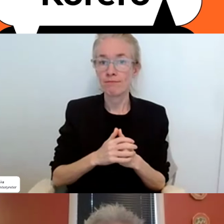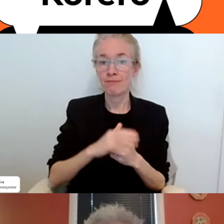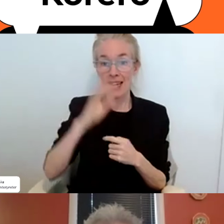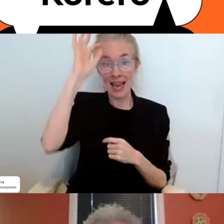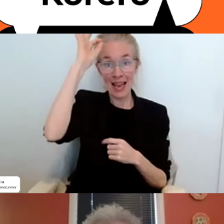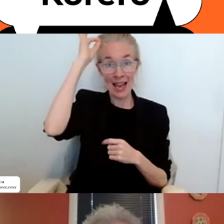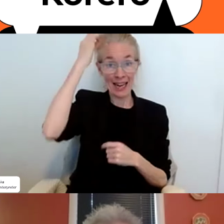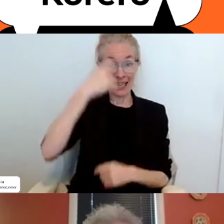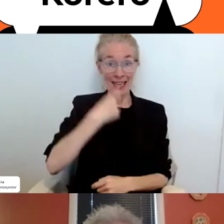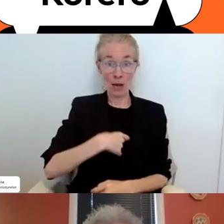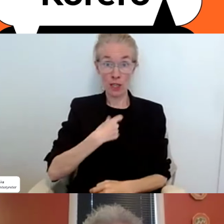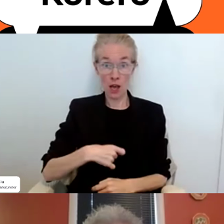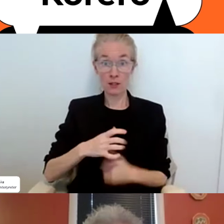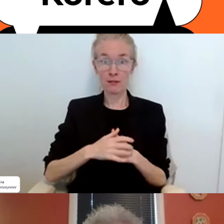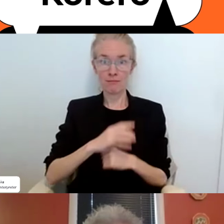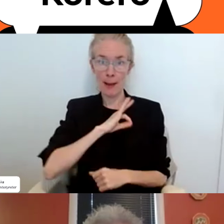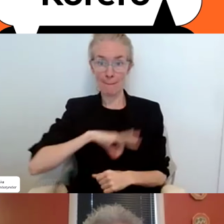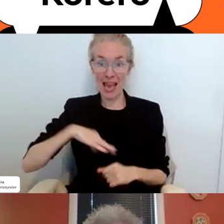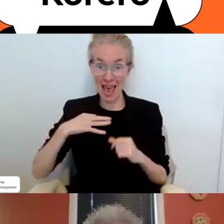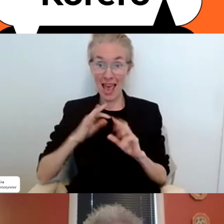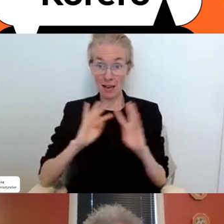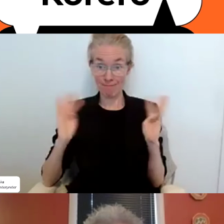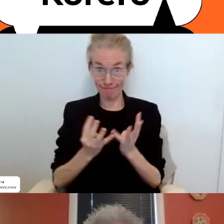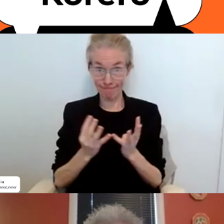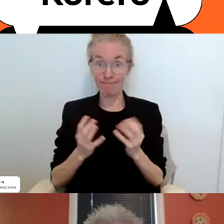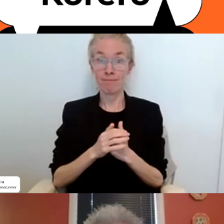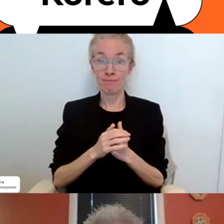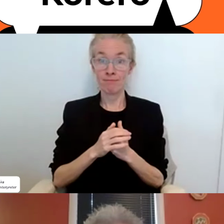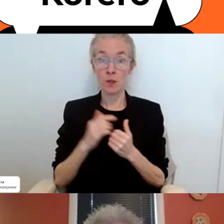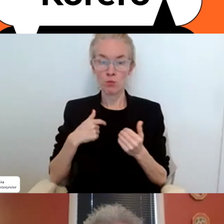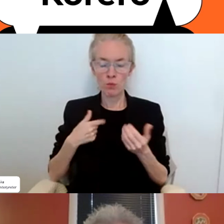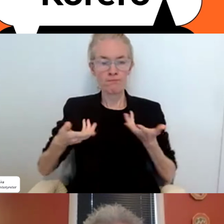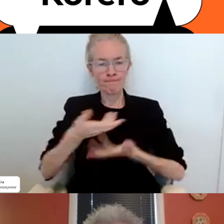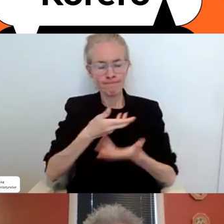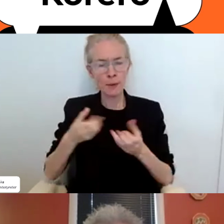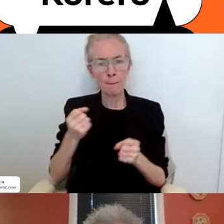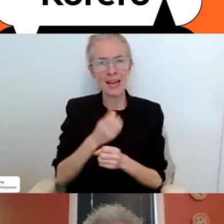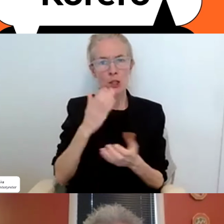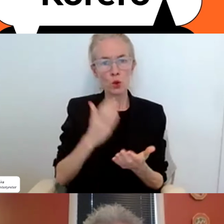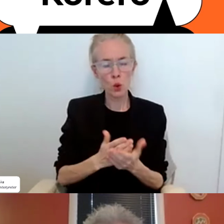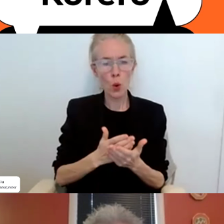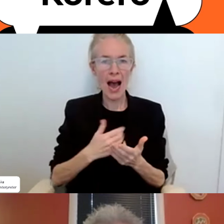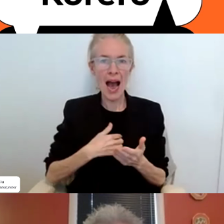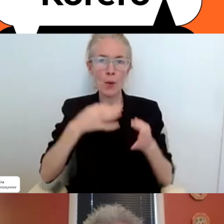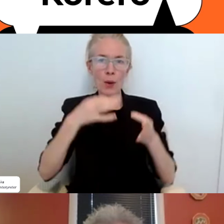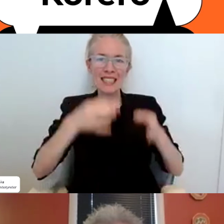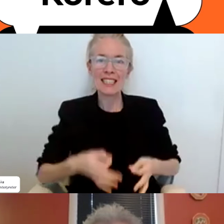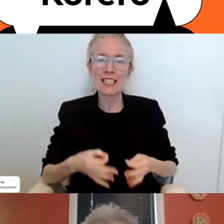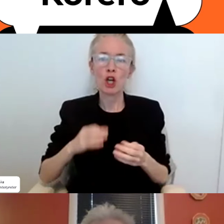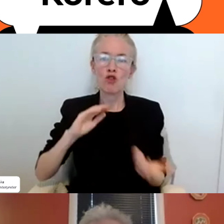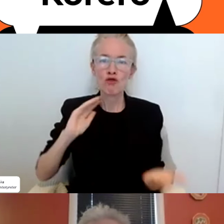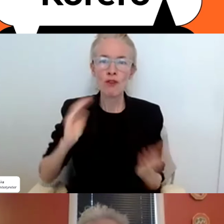team sitting around the council table is make sure that we are speaking on behalf of the people in our communities that don't have